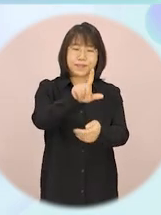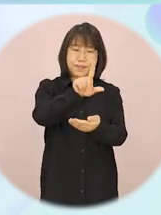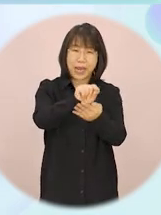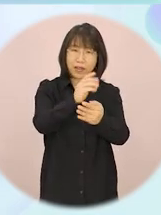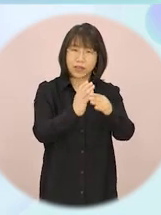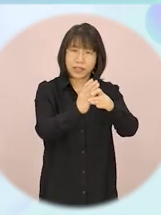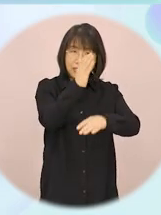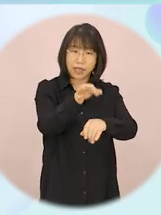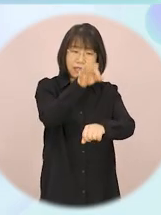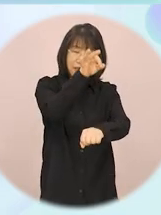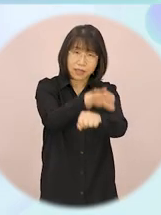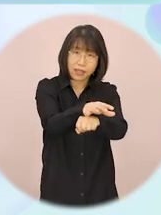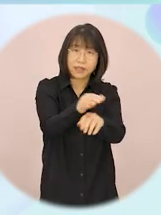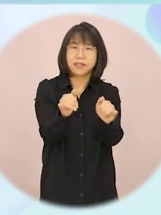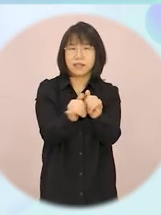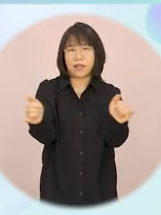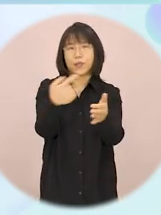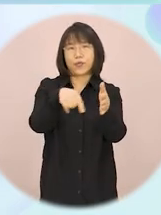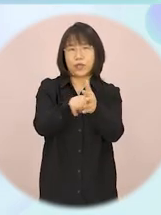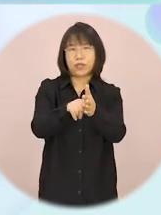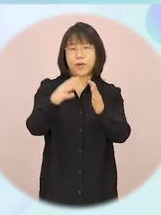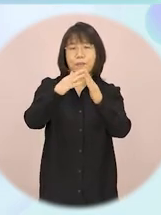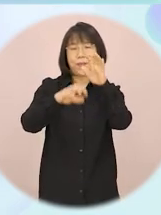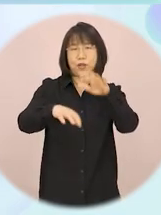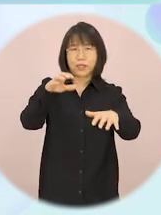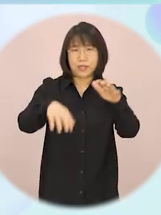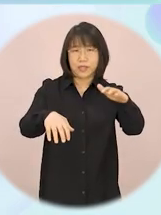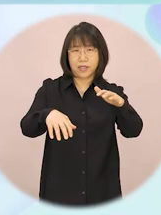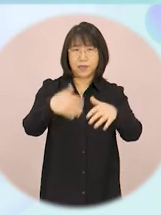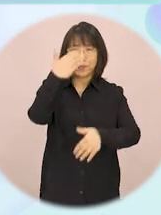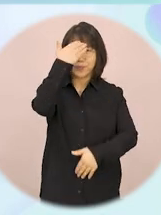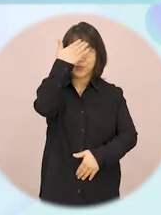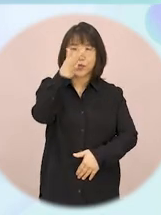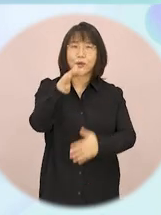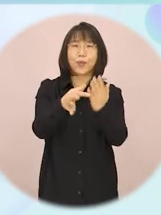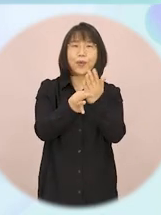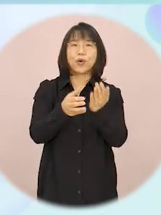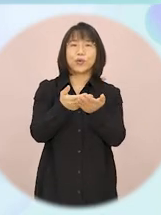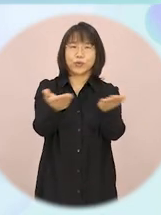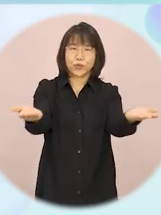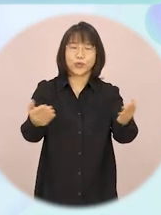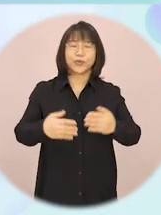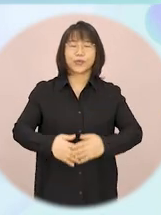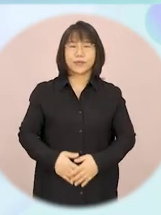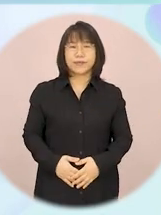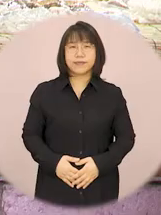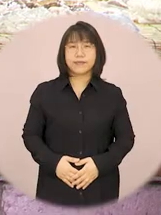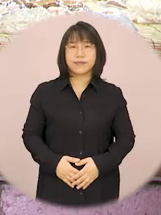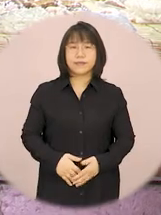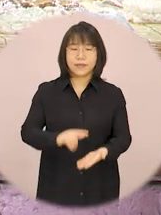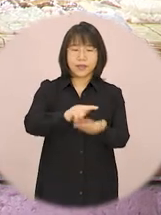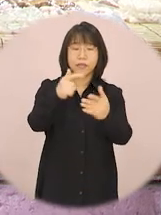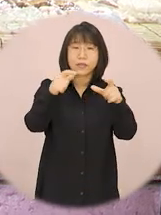who purchase more than 10,000 won in the market to reduce inconvenience.